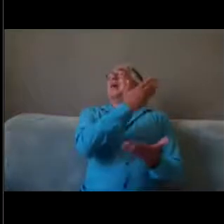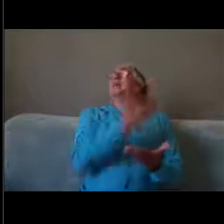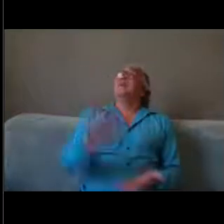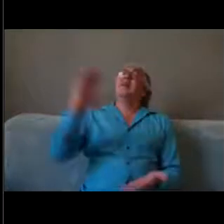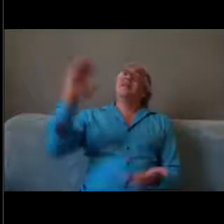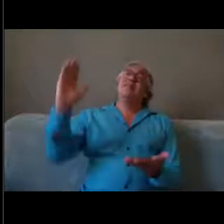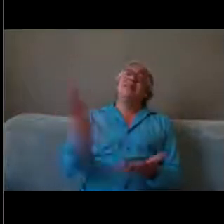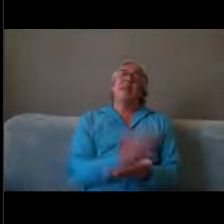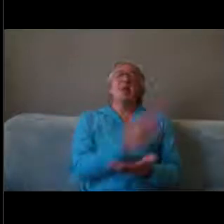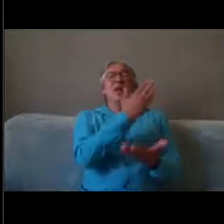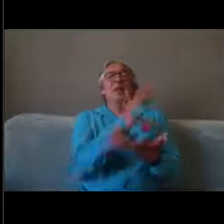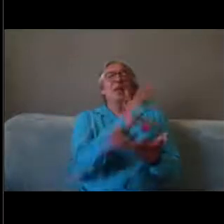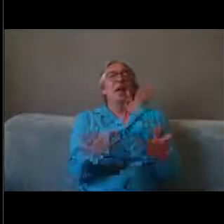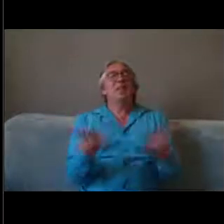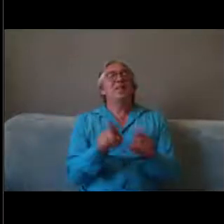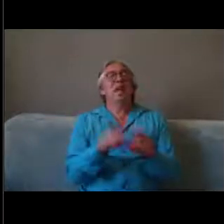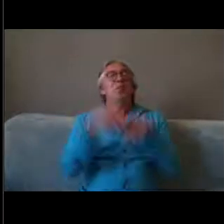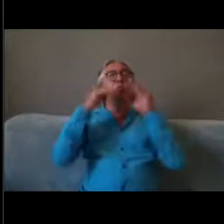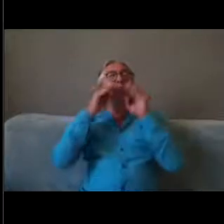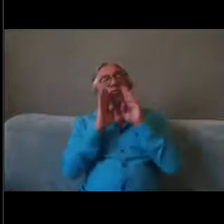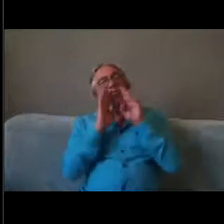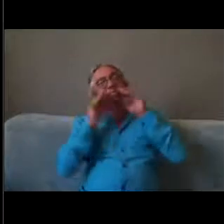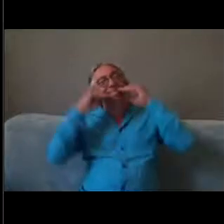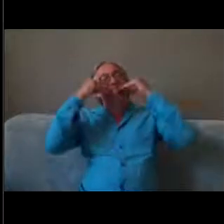through means like this one.